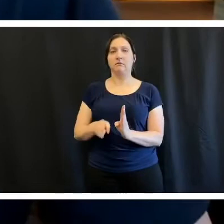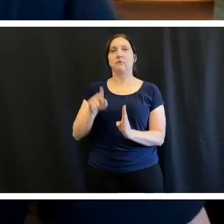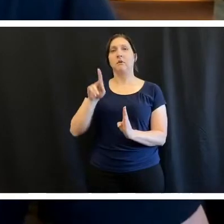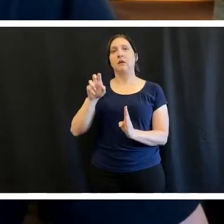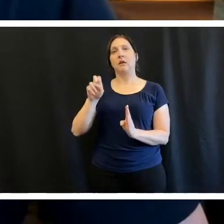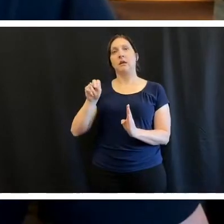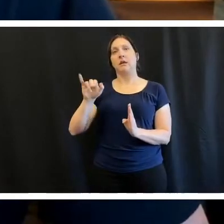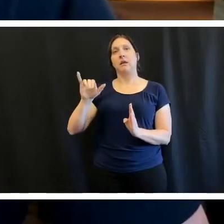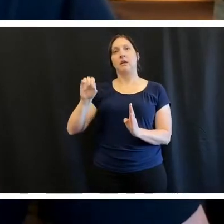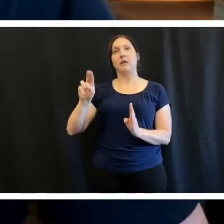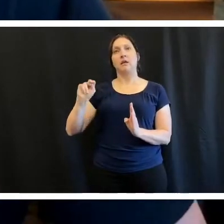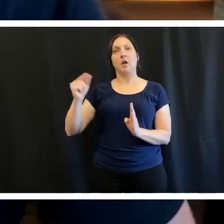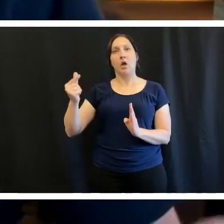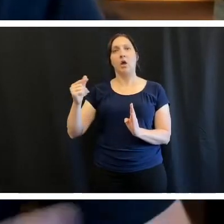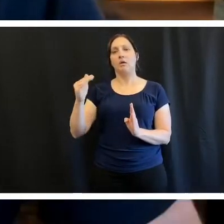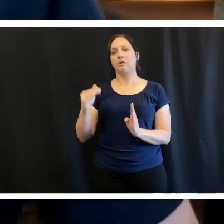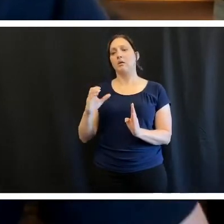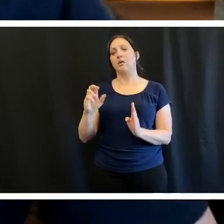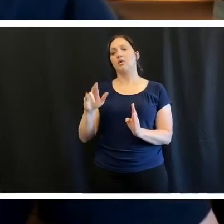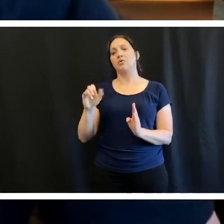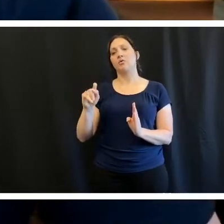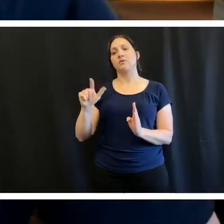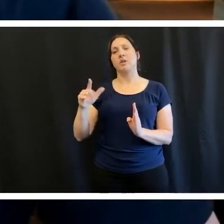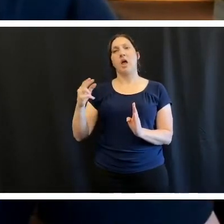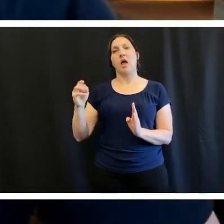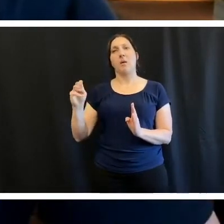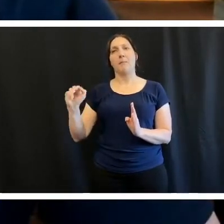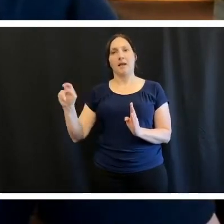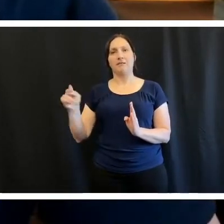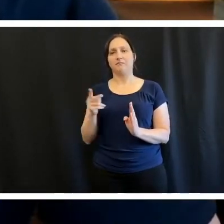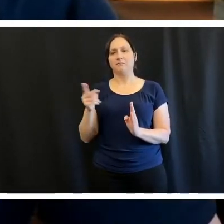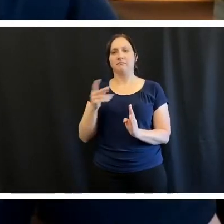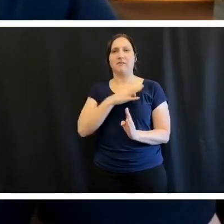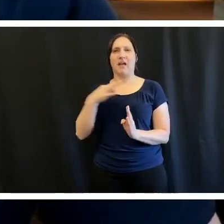who both are faculty in the Doctor of Education program.